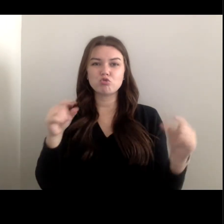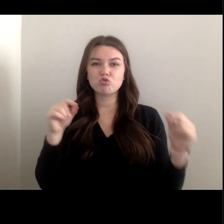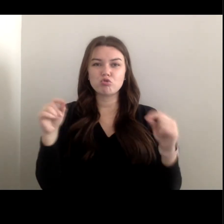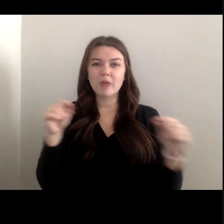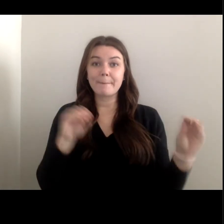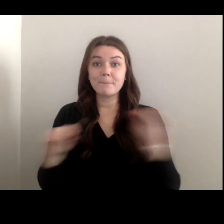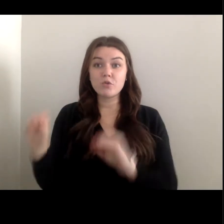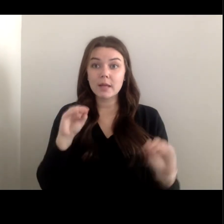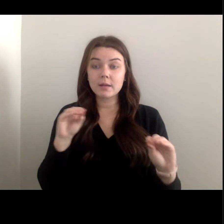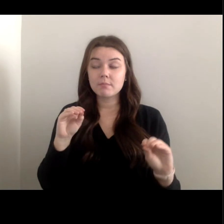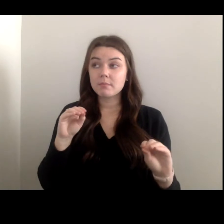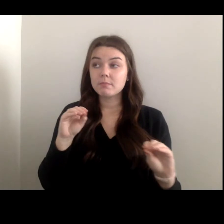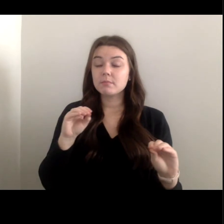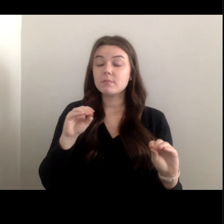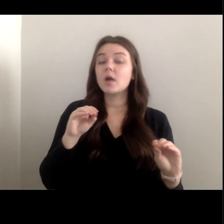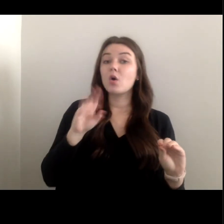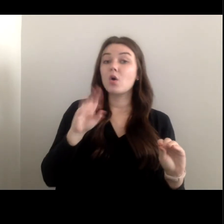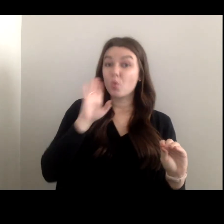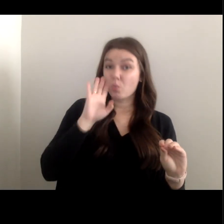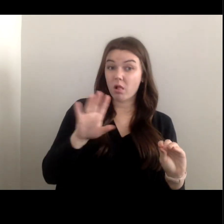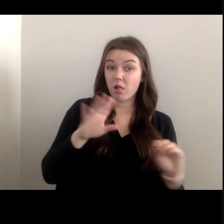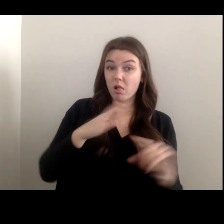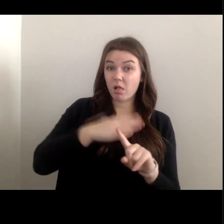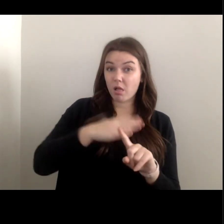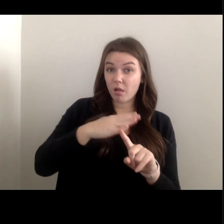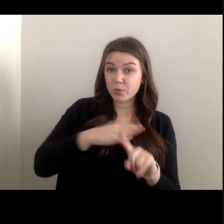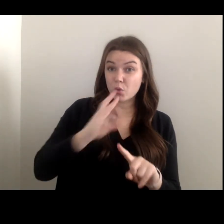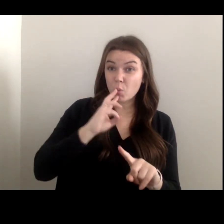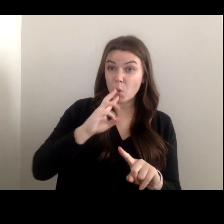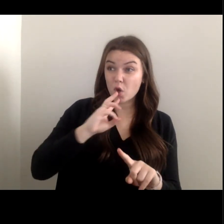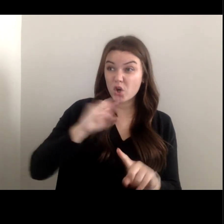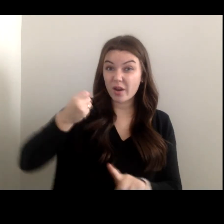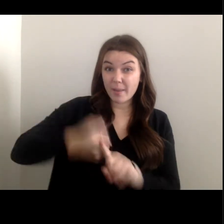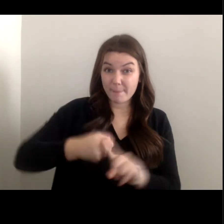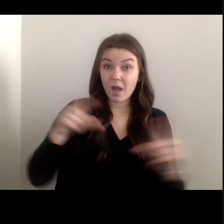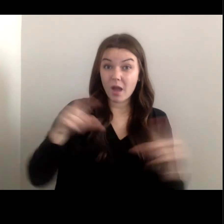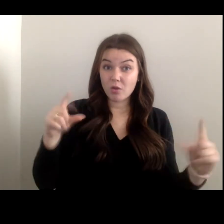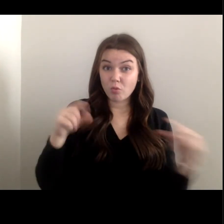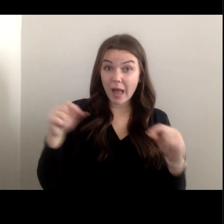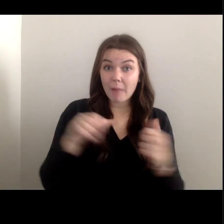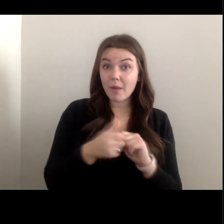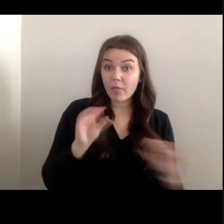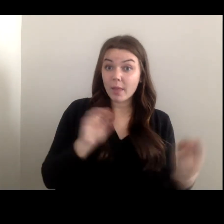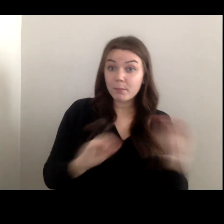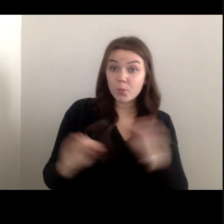in water temperature influence where crab move? Or how they kind of transition, grow, and survive